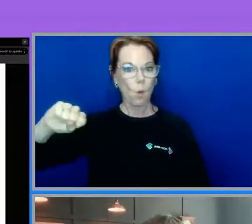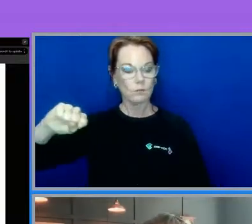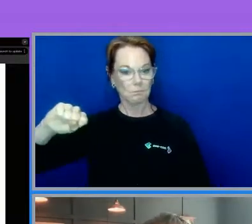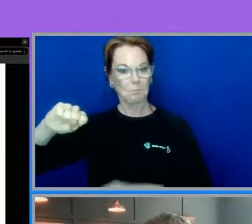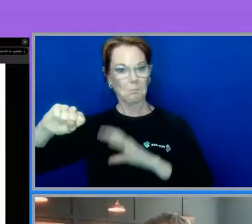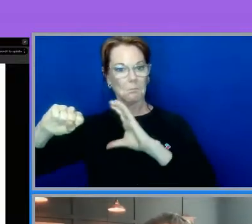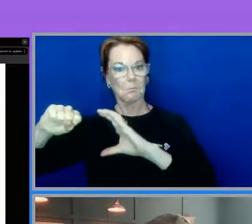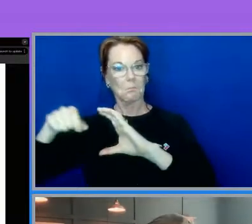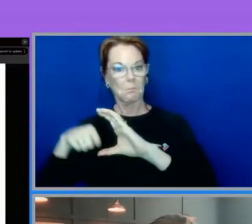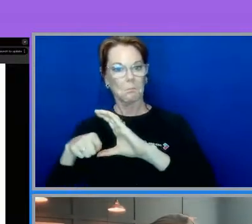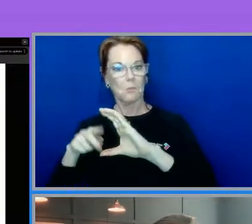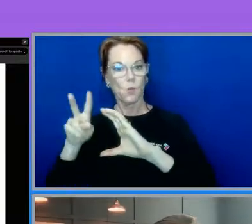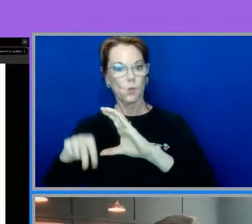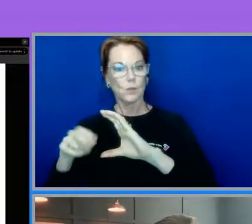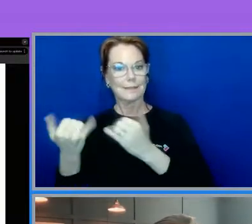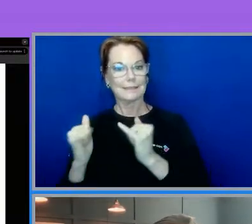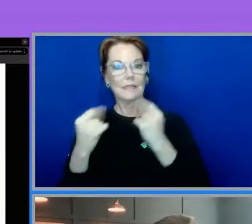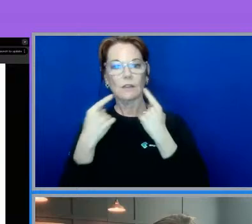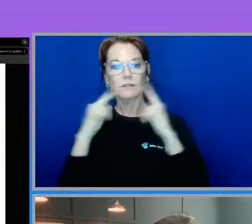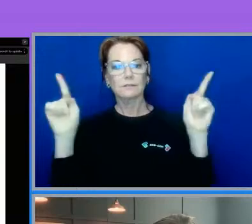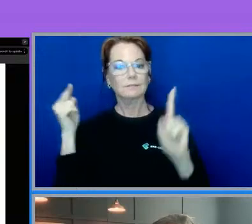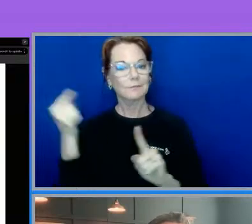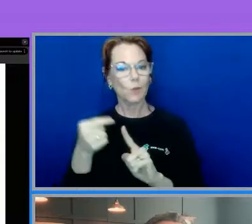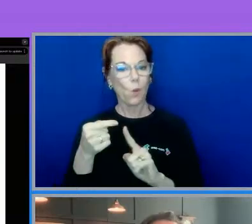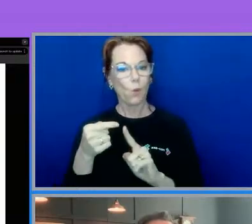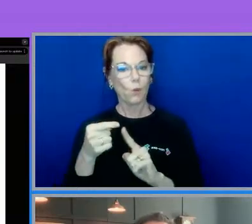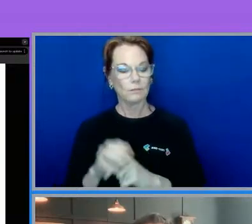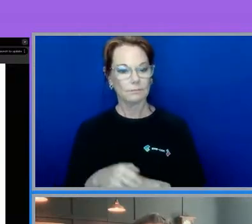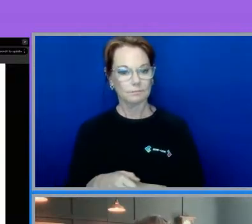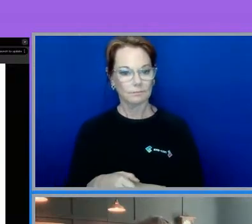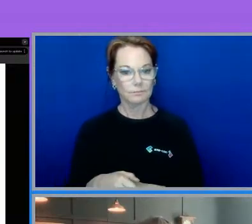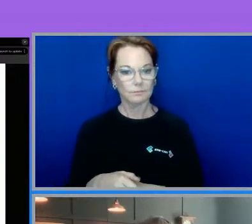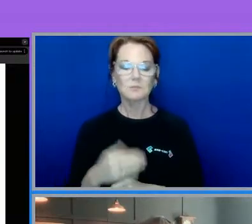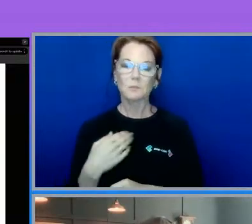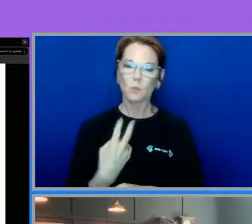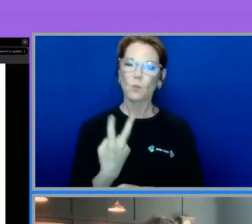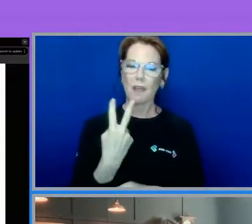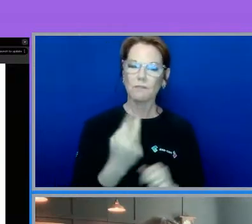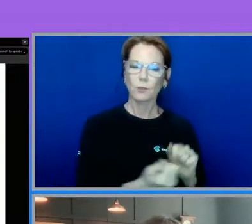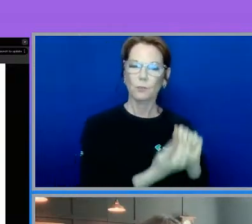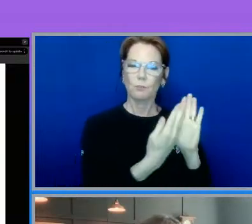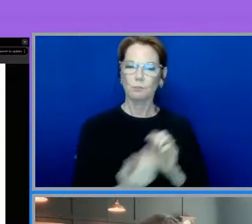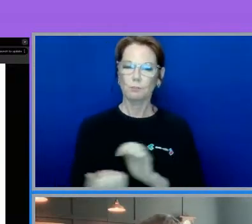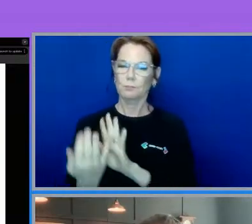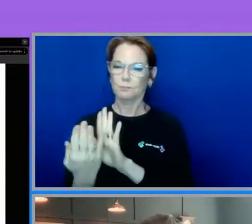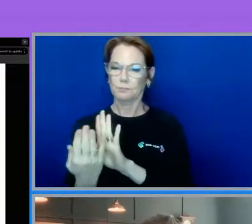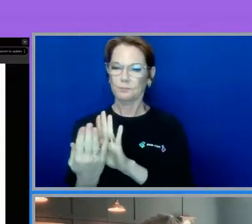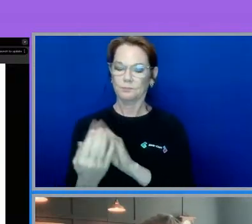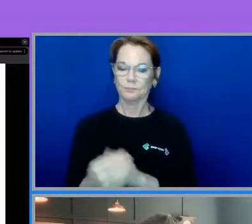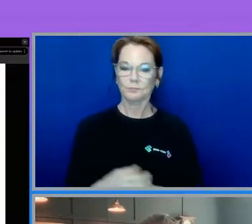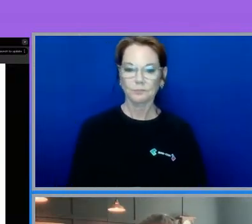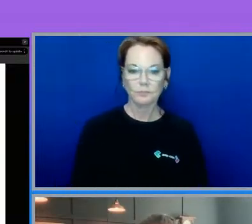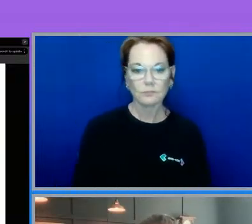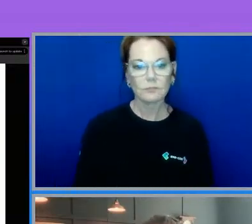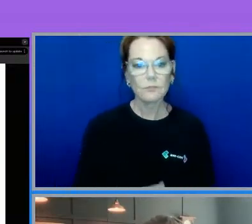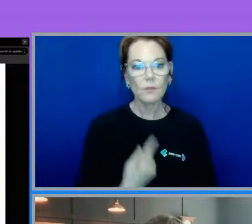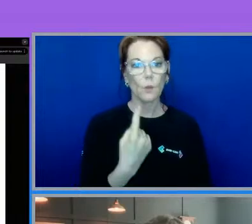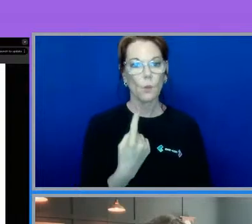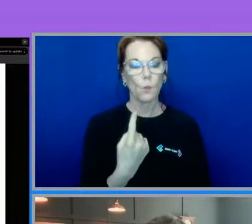removed it, they'd still be able to accomplish their goal. So there are two ways to document this that I like to teach. One